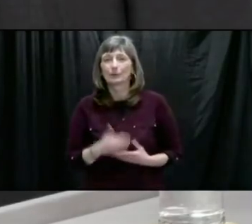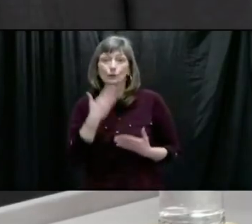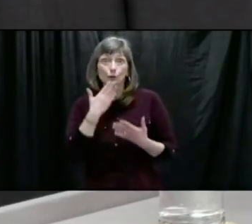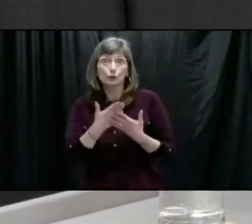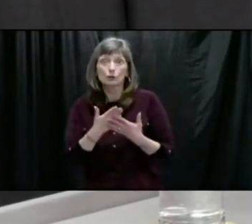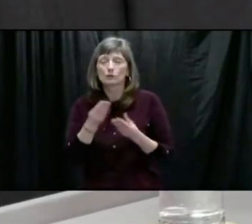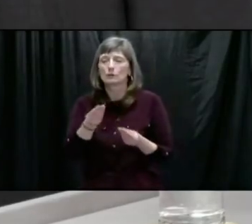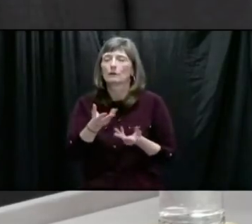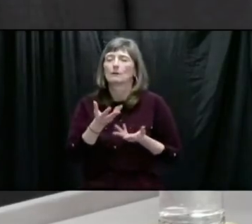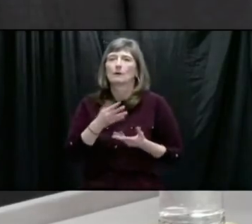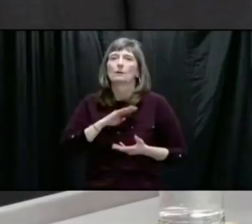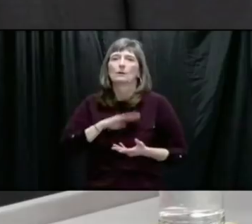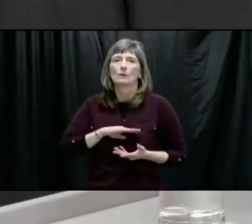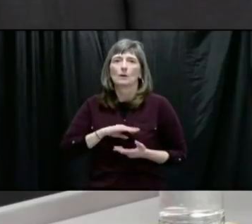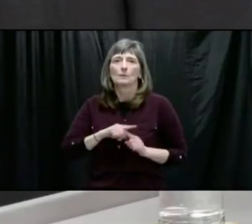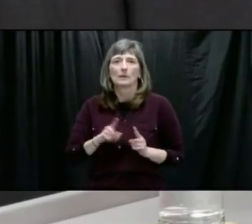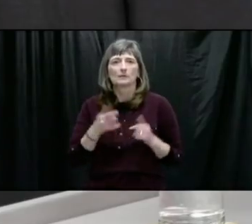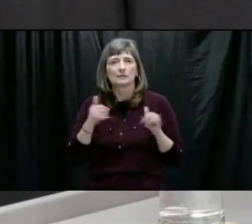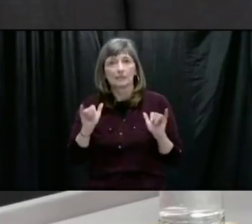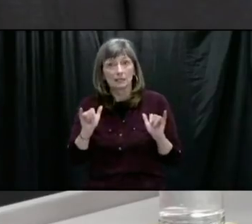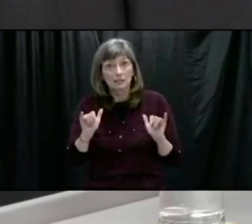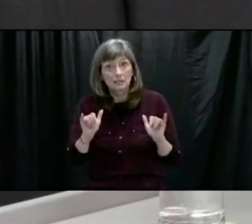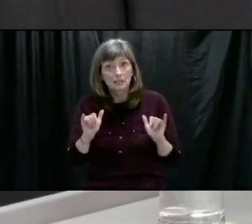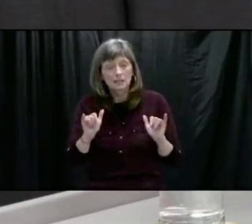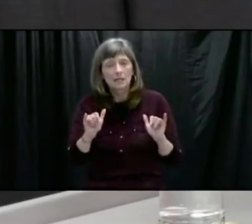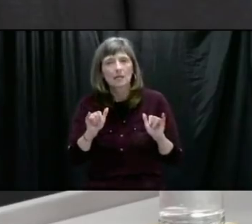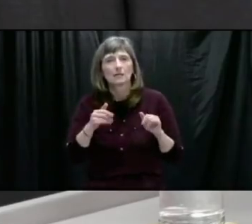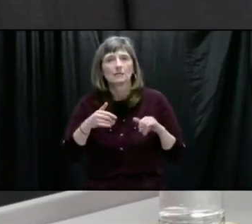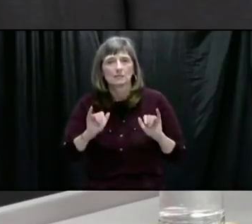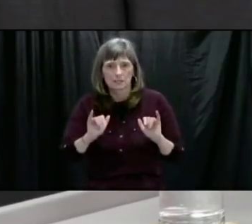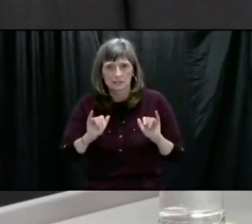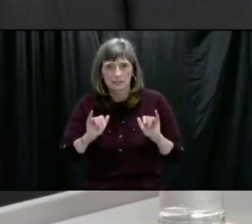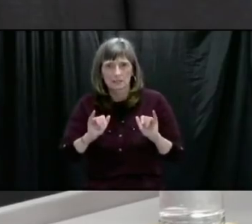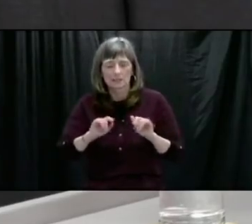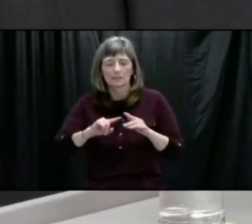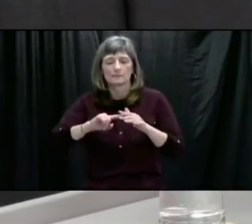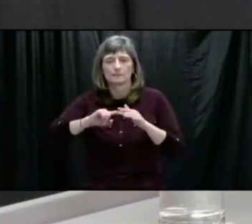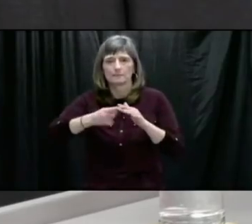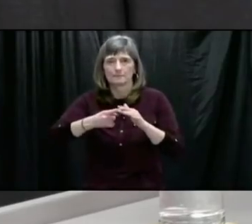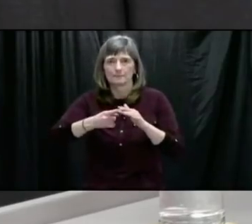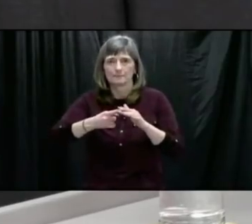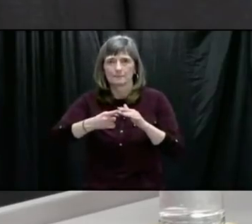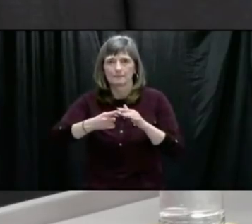WHILE THIS INFORMATION IS ENCOURAGING, I NEED YOU ALL TO